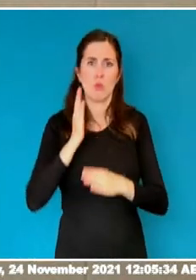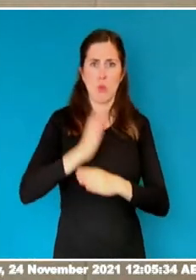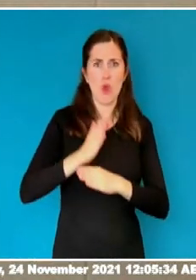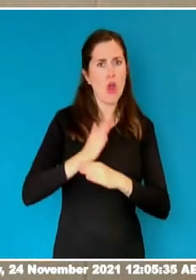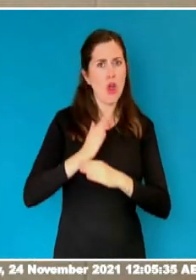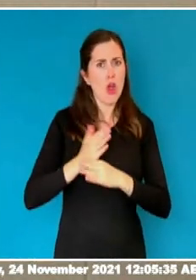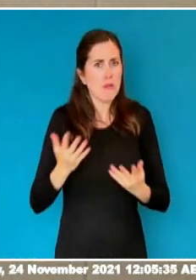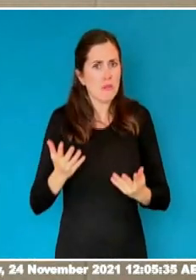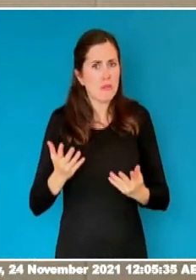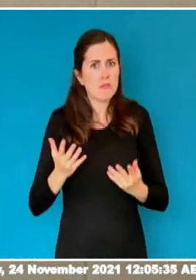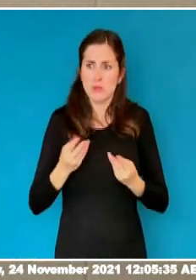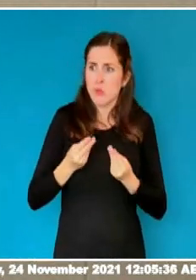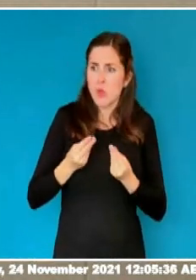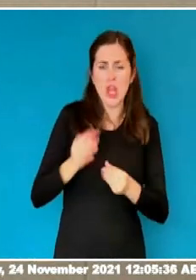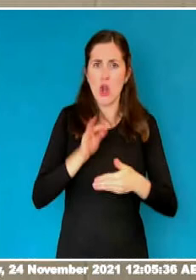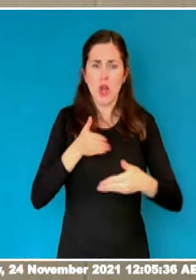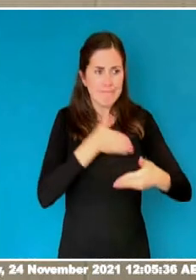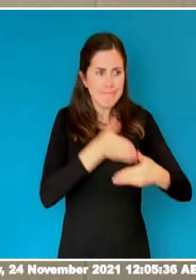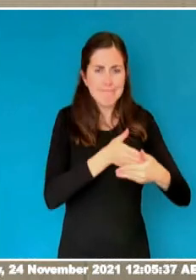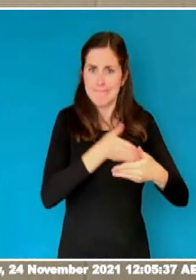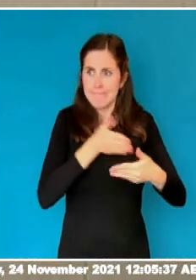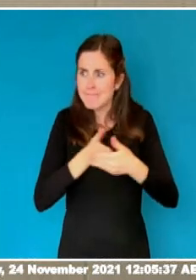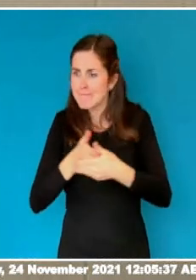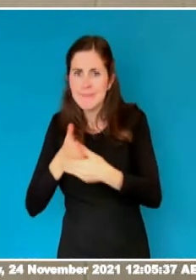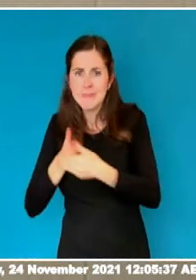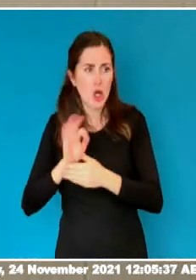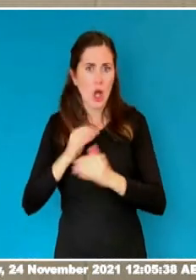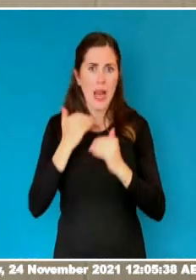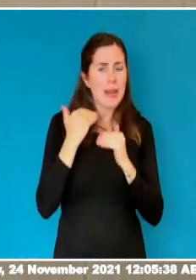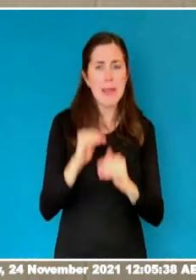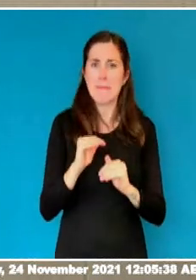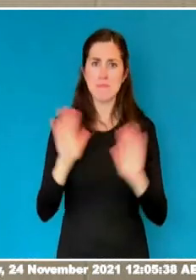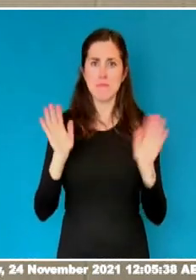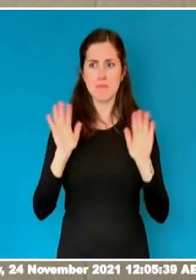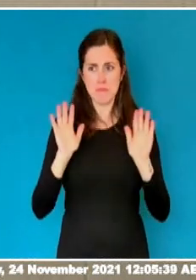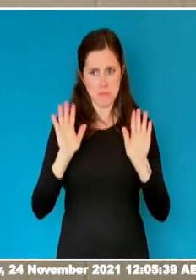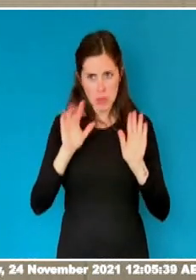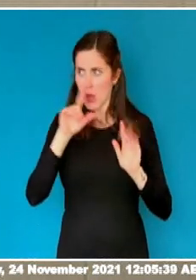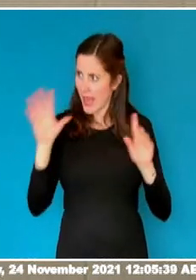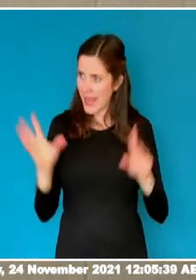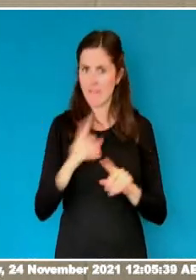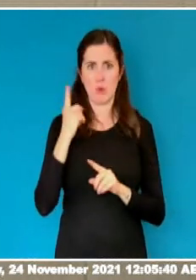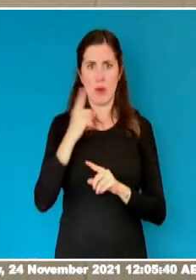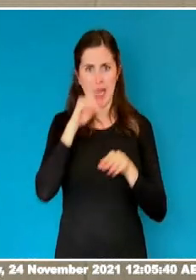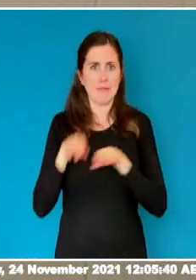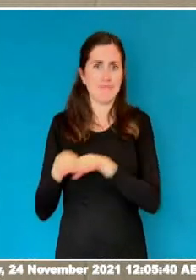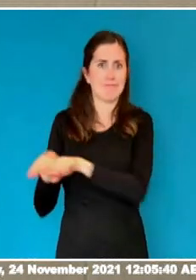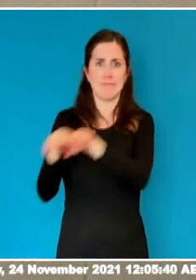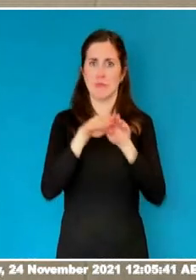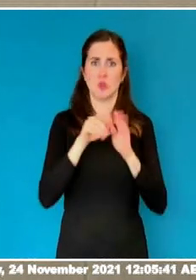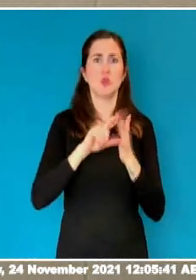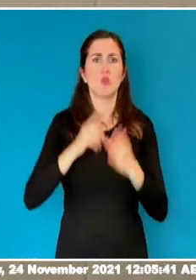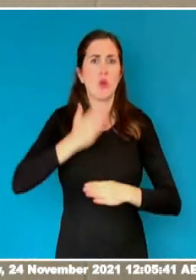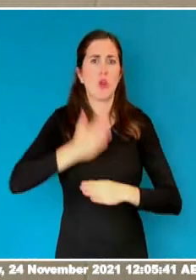selves to work. And we do measure this as part of our census as well. So I think those are the two elements.